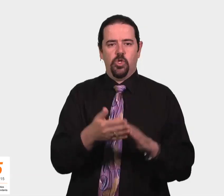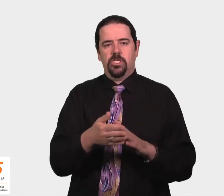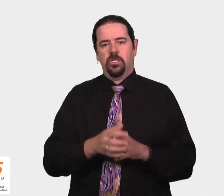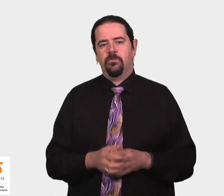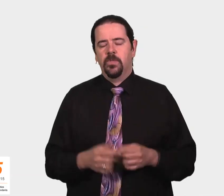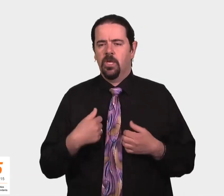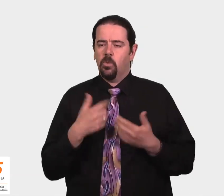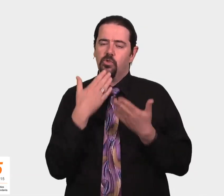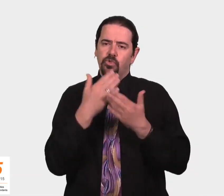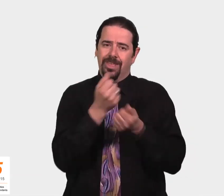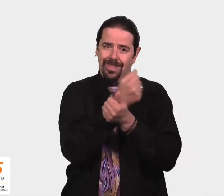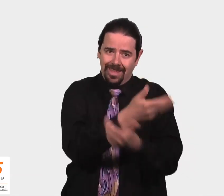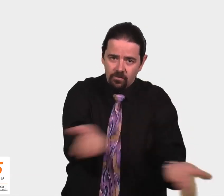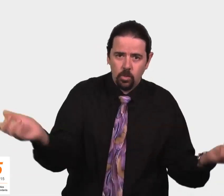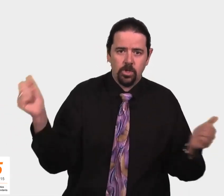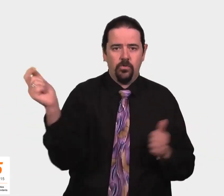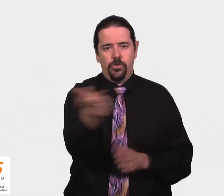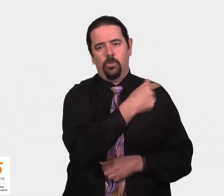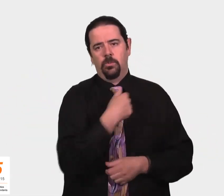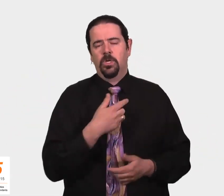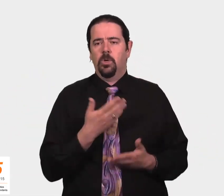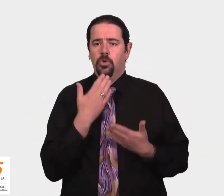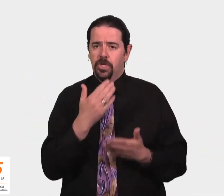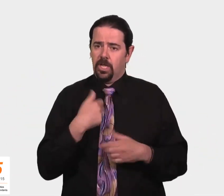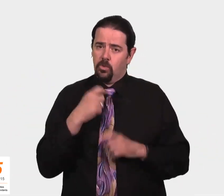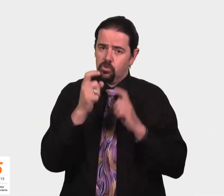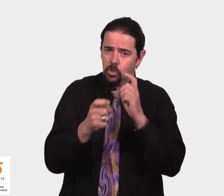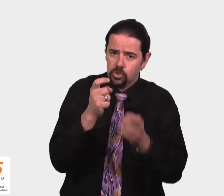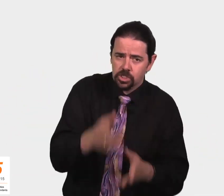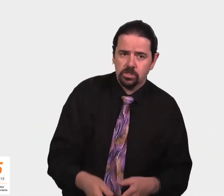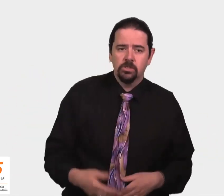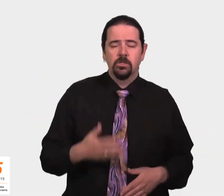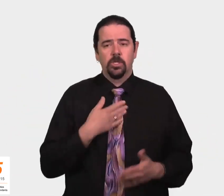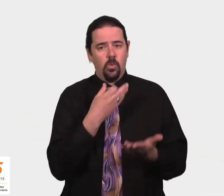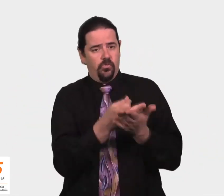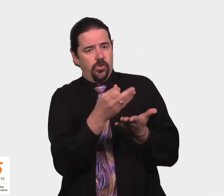Thank you to everyone – our donors, our funders,